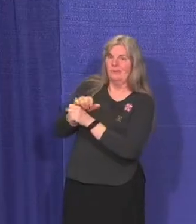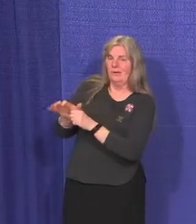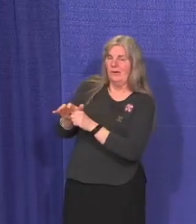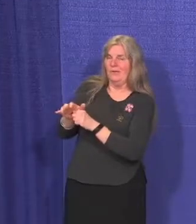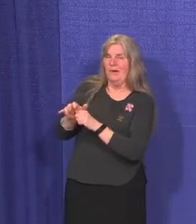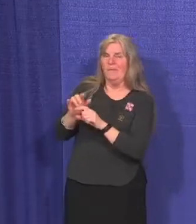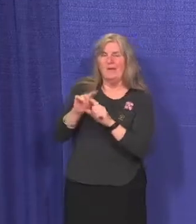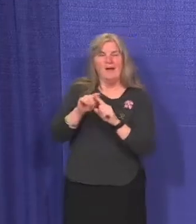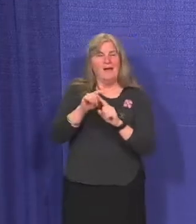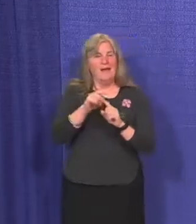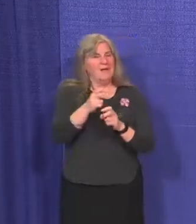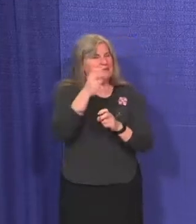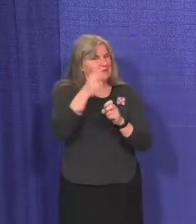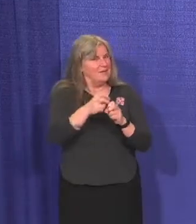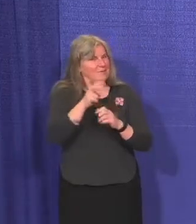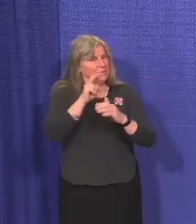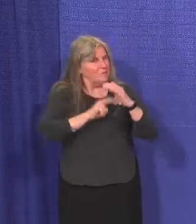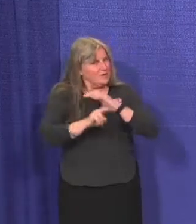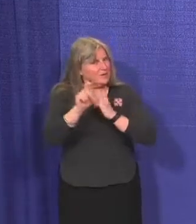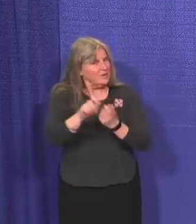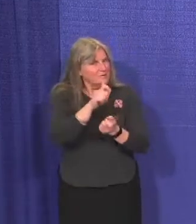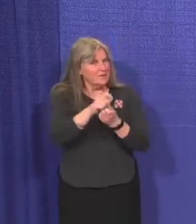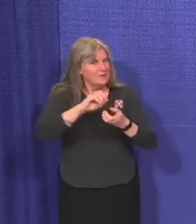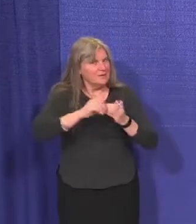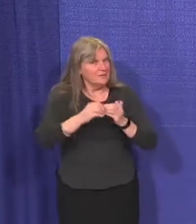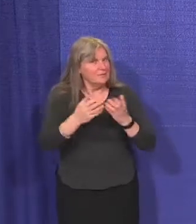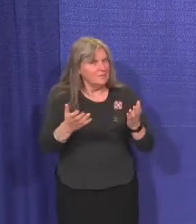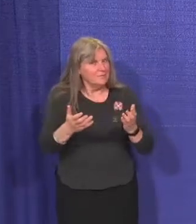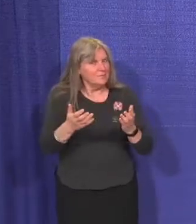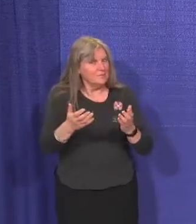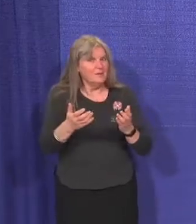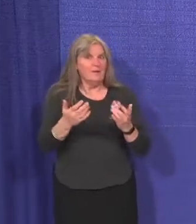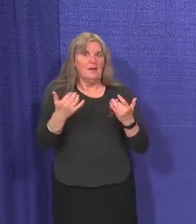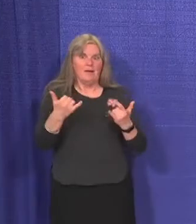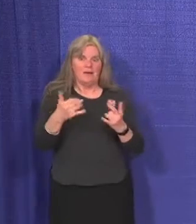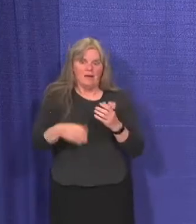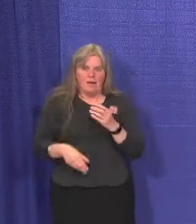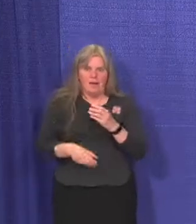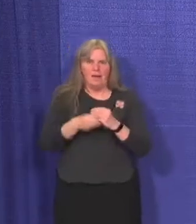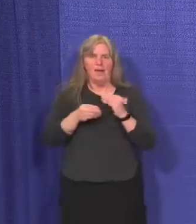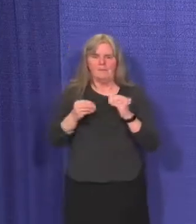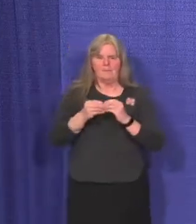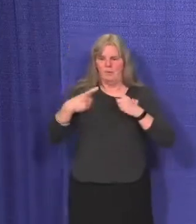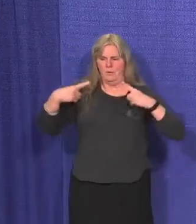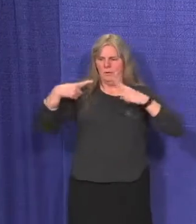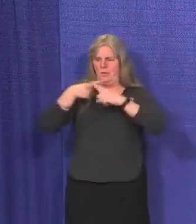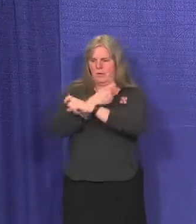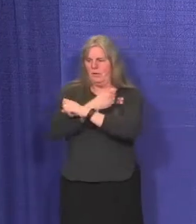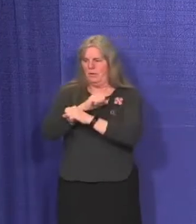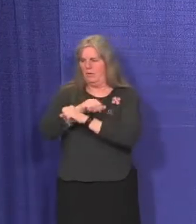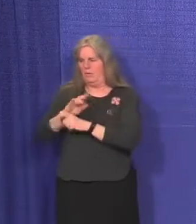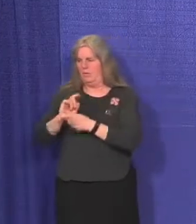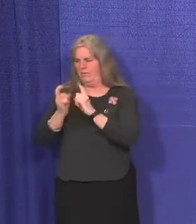equates to which was called herd immunity.